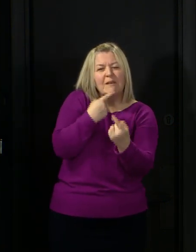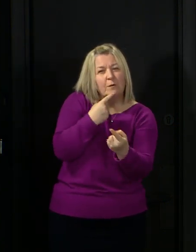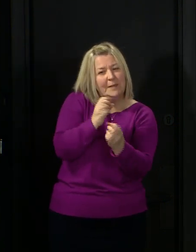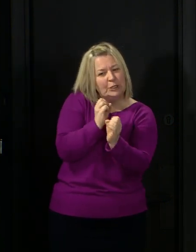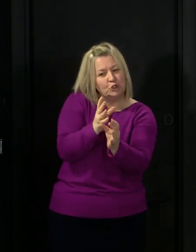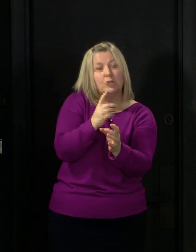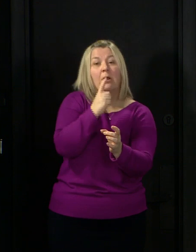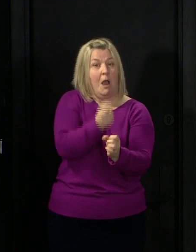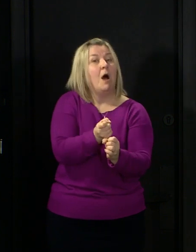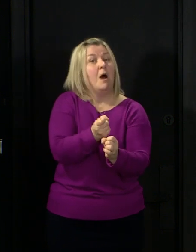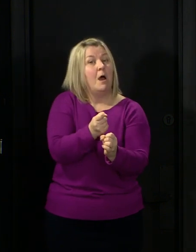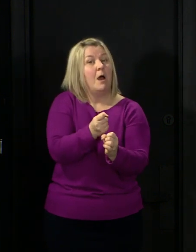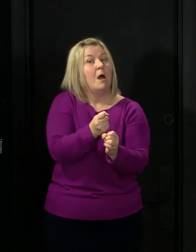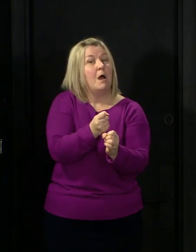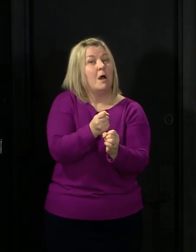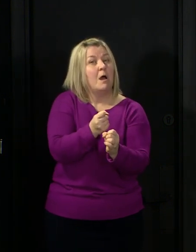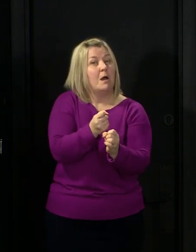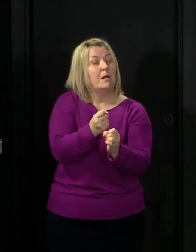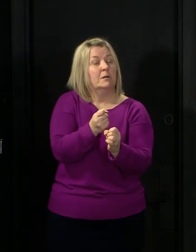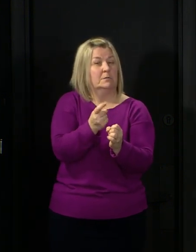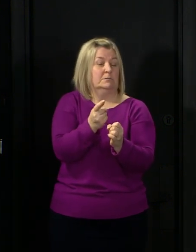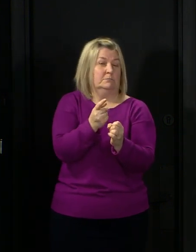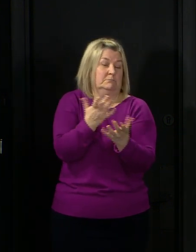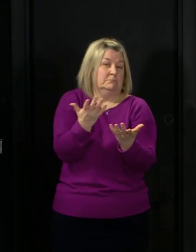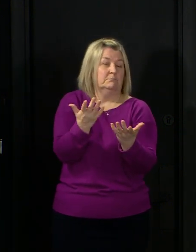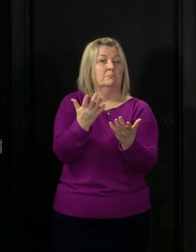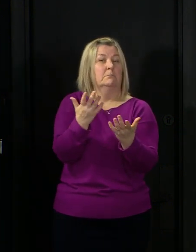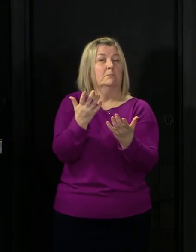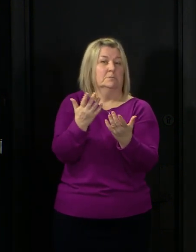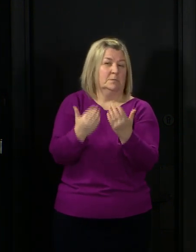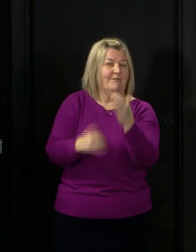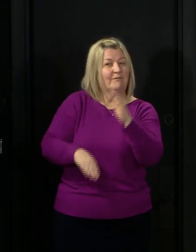is starting to show us, because that will give us a lot more certainty in answering